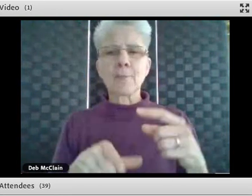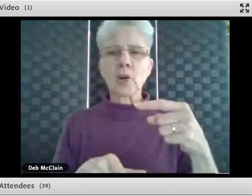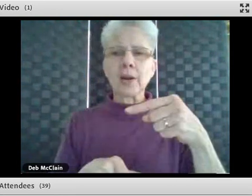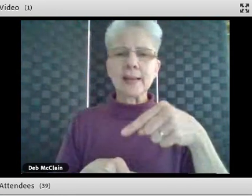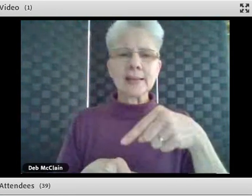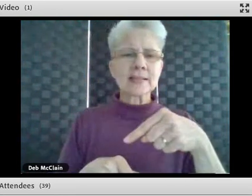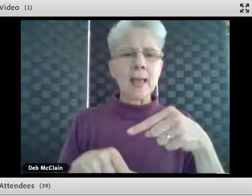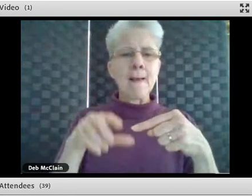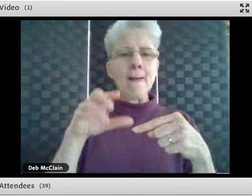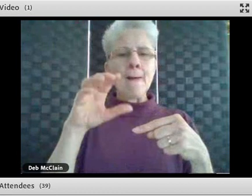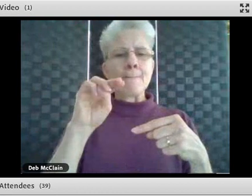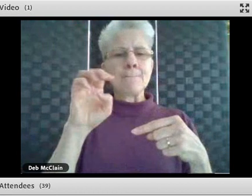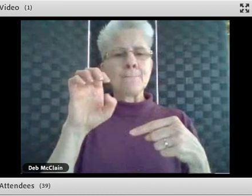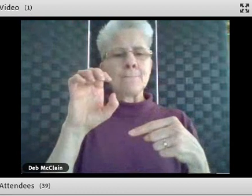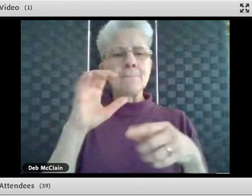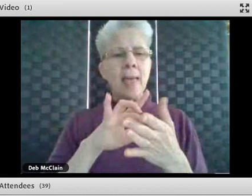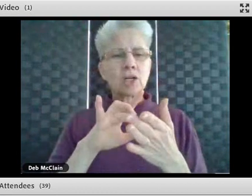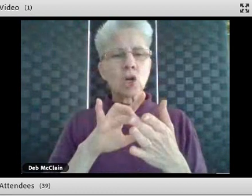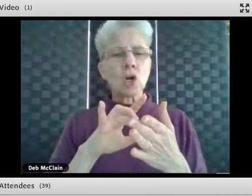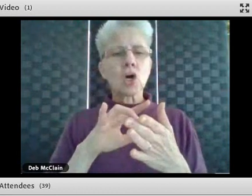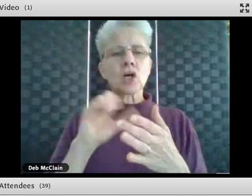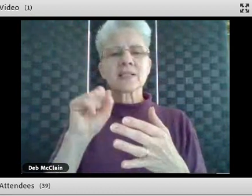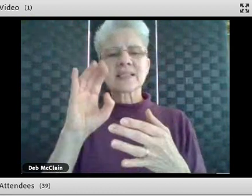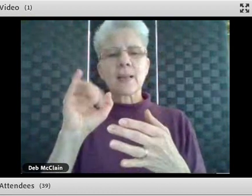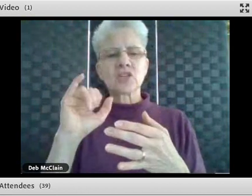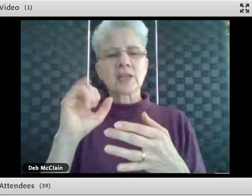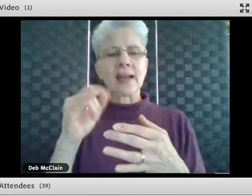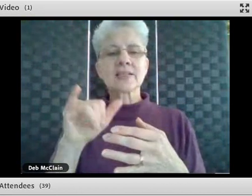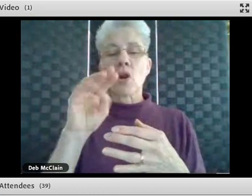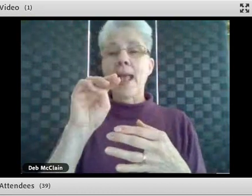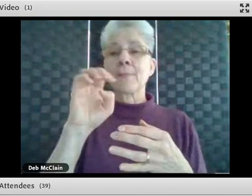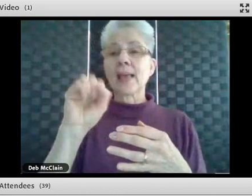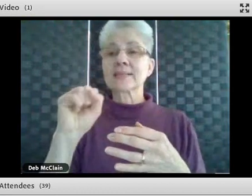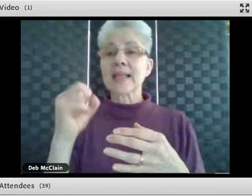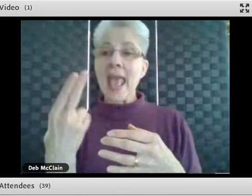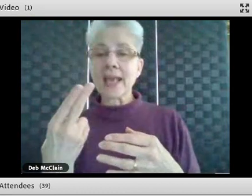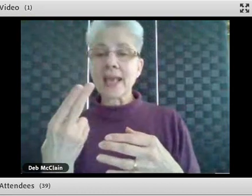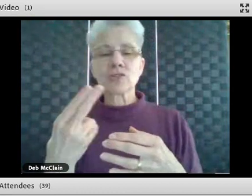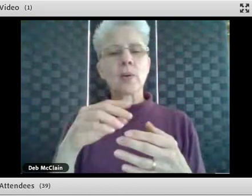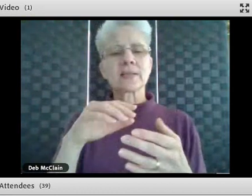is used in medical libraries, typically, so a lot of medical terminology there.